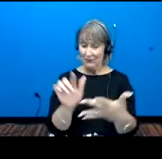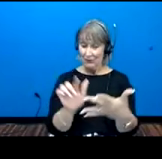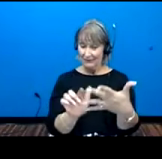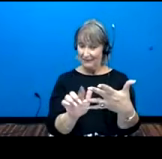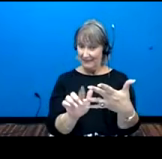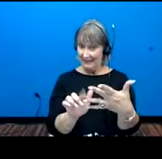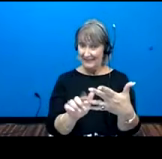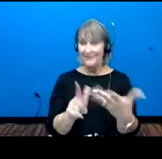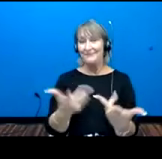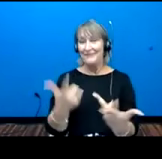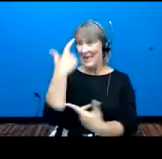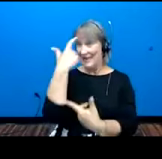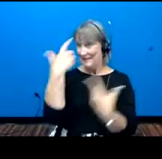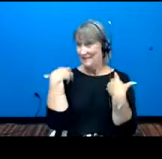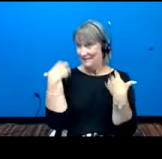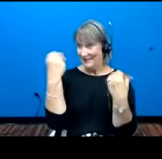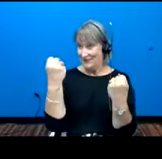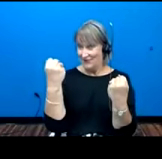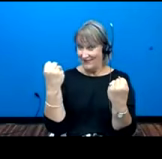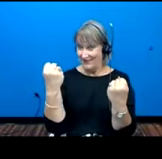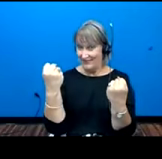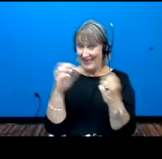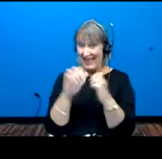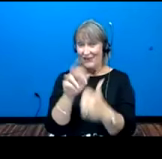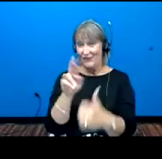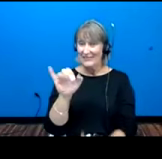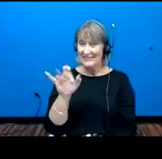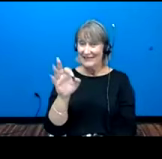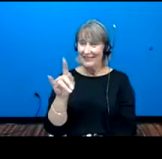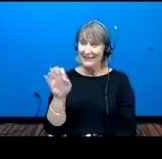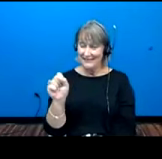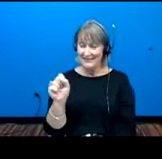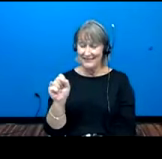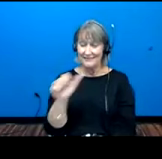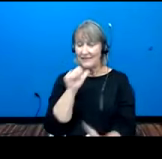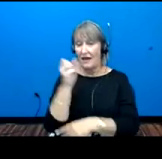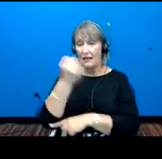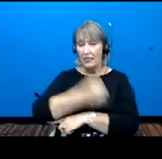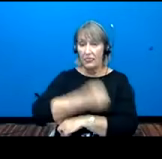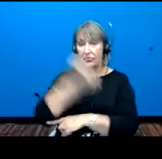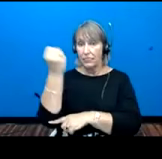within the Disability Community During COVID 19. And then as we jump into the new year,